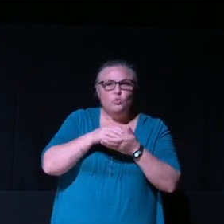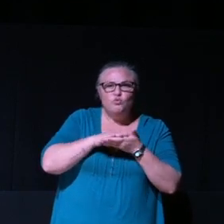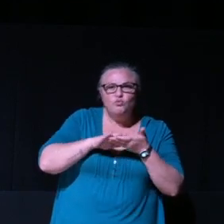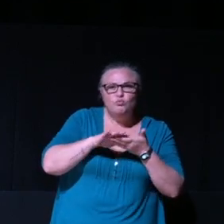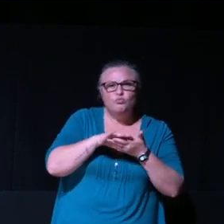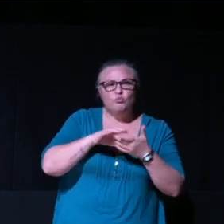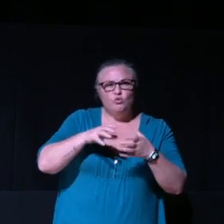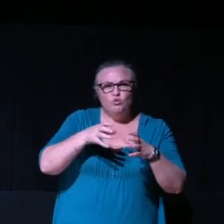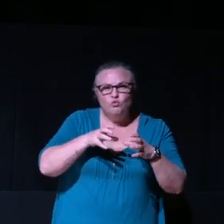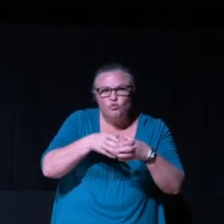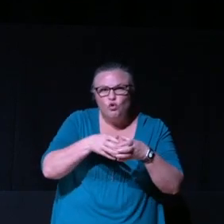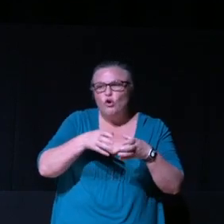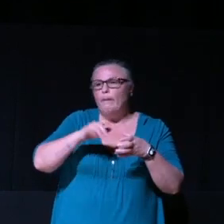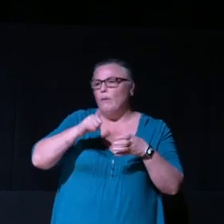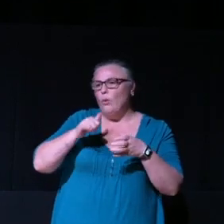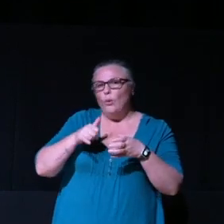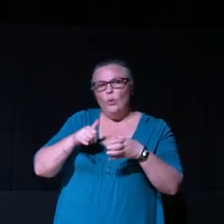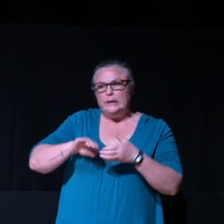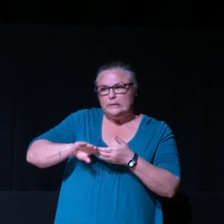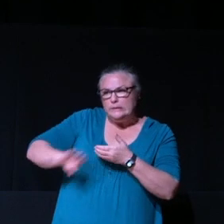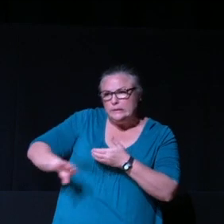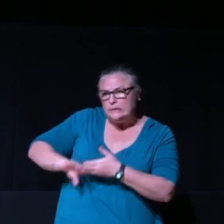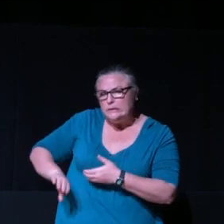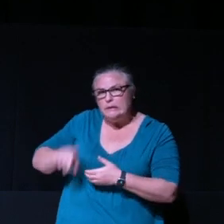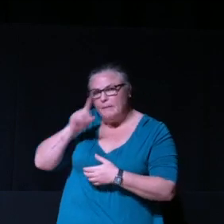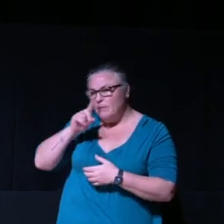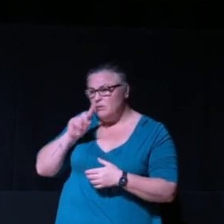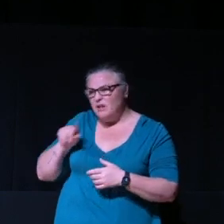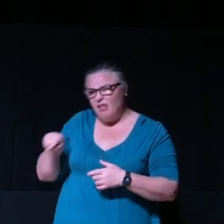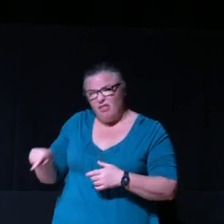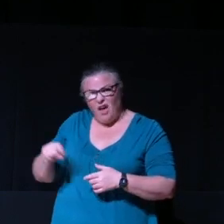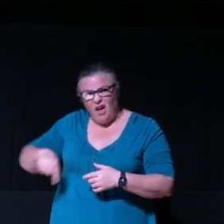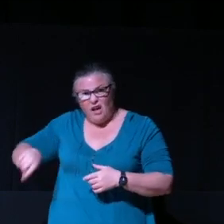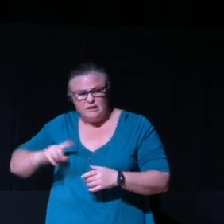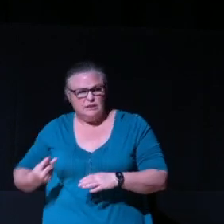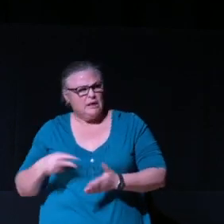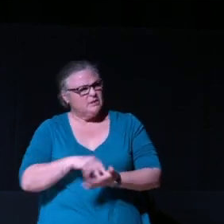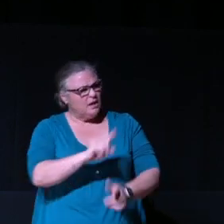excluded standing up and saying no what you're saying is unacceptable and